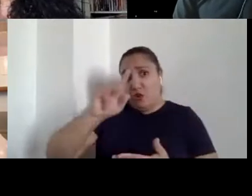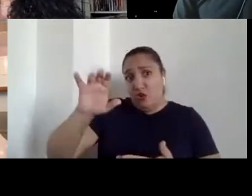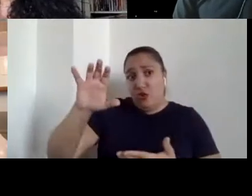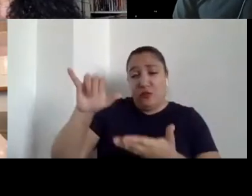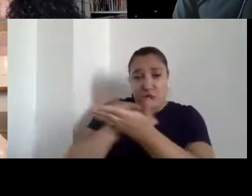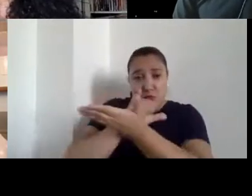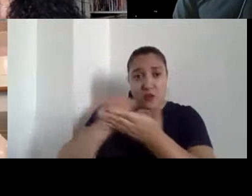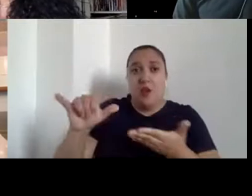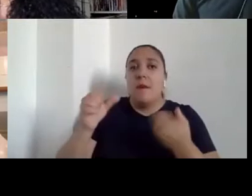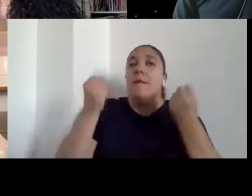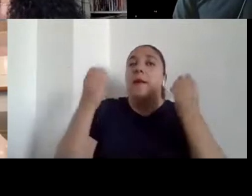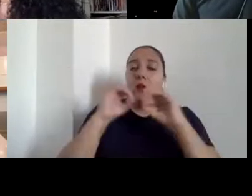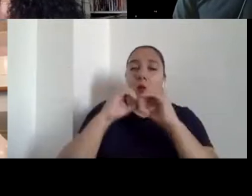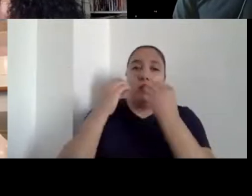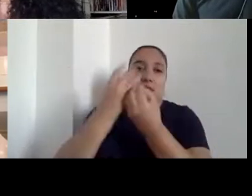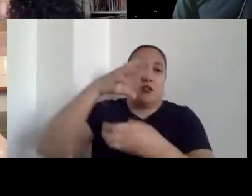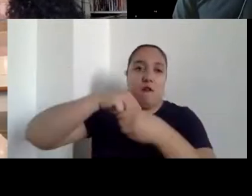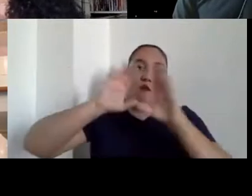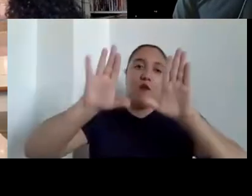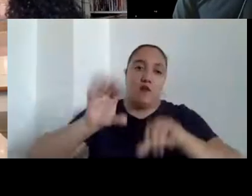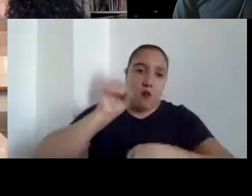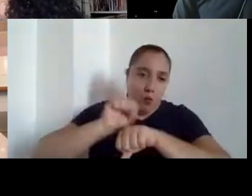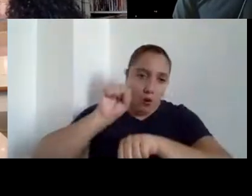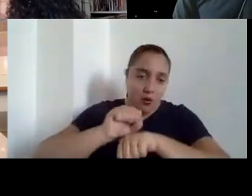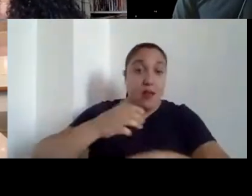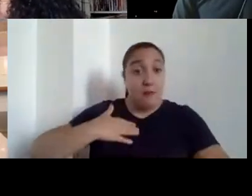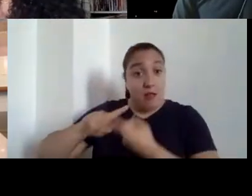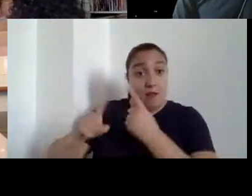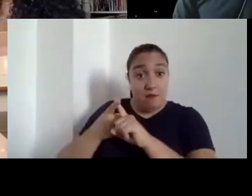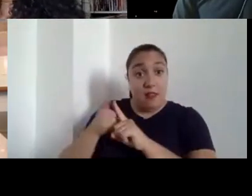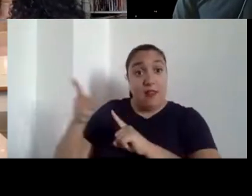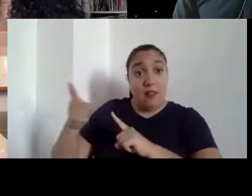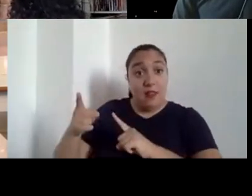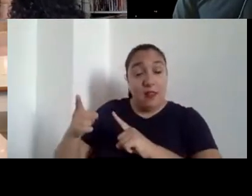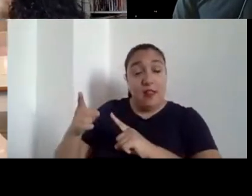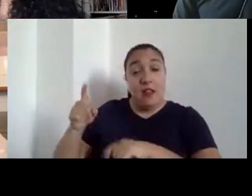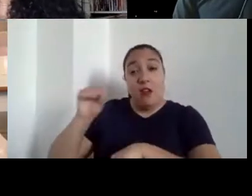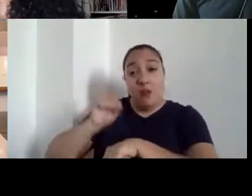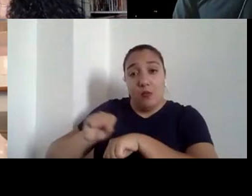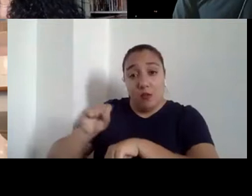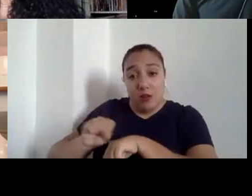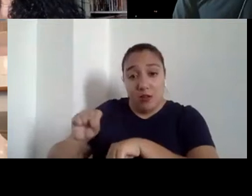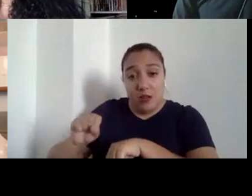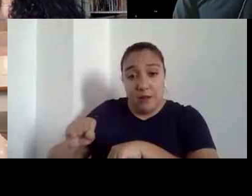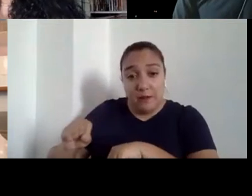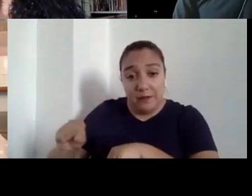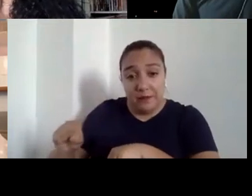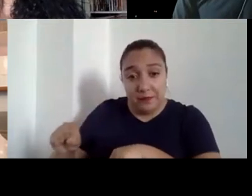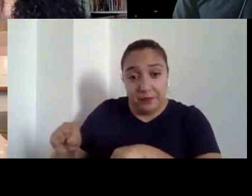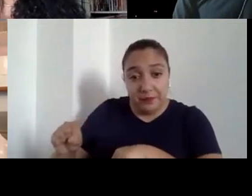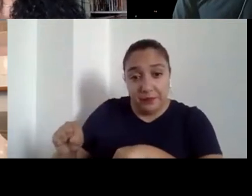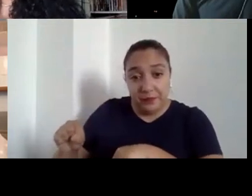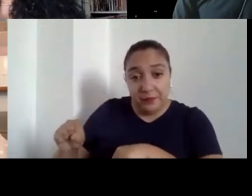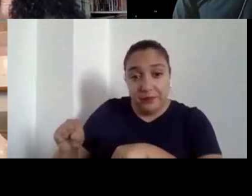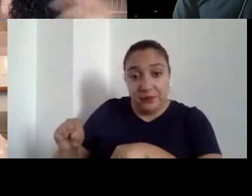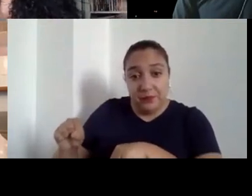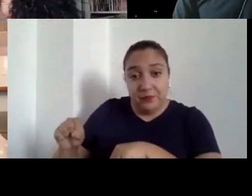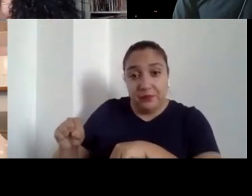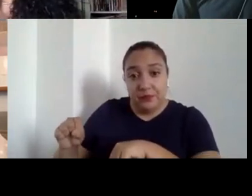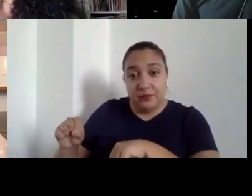work. My friend has the cast and crew of color, I can name